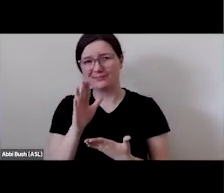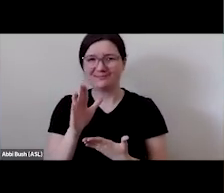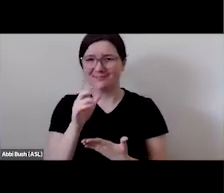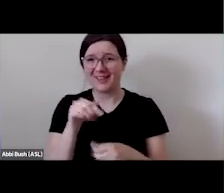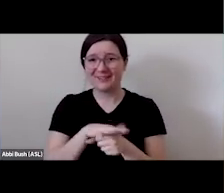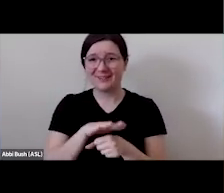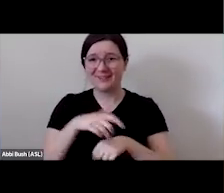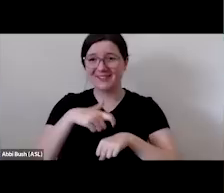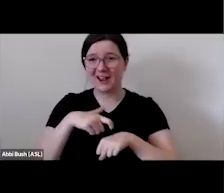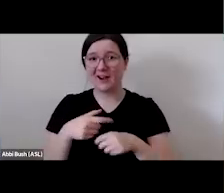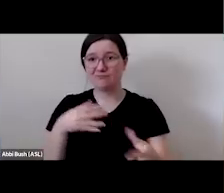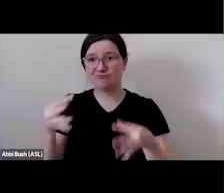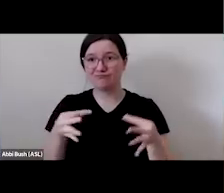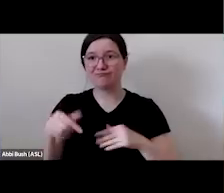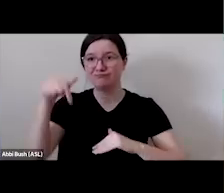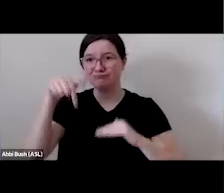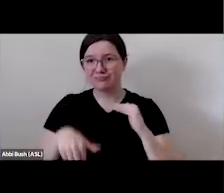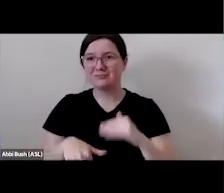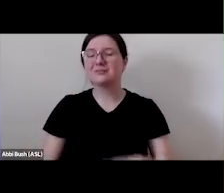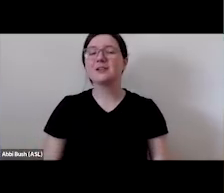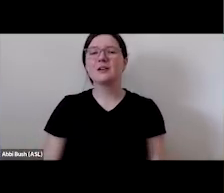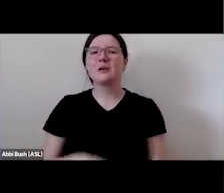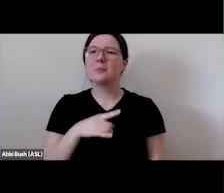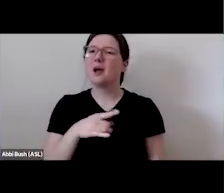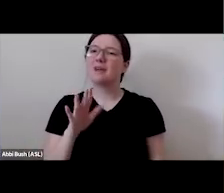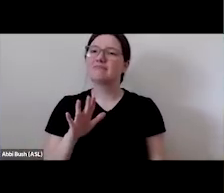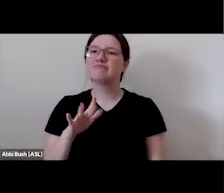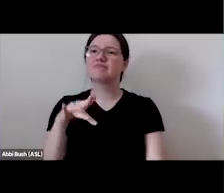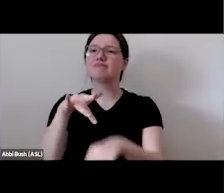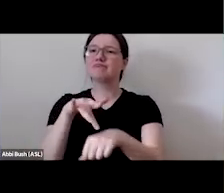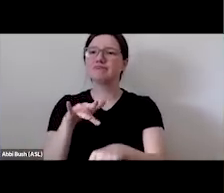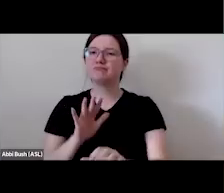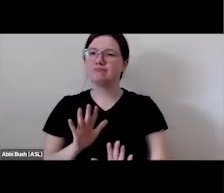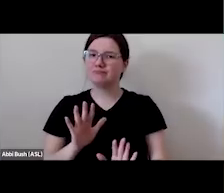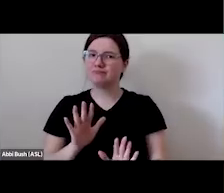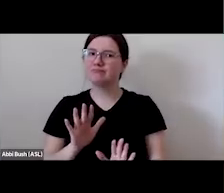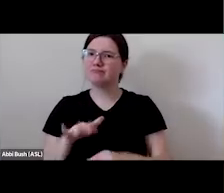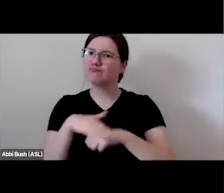but this is just to give you a bit of a taste of just the vast range